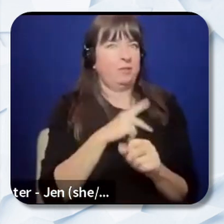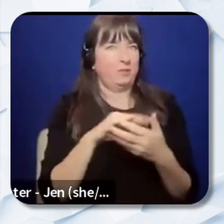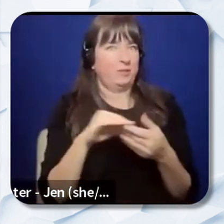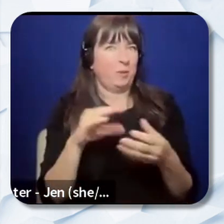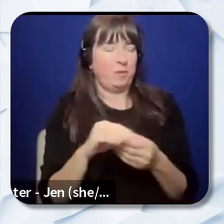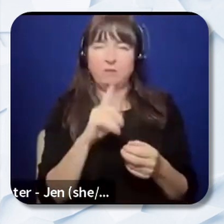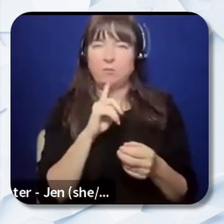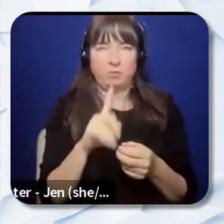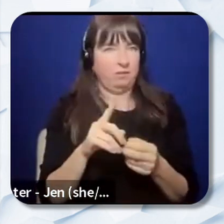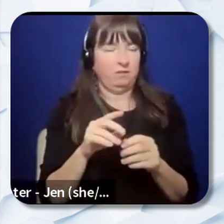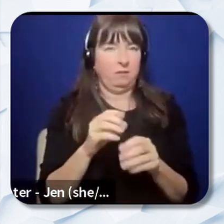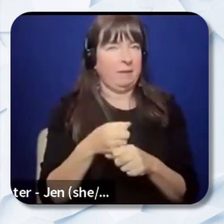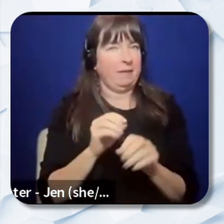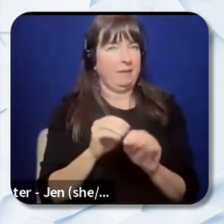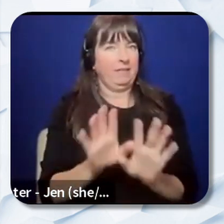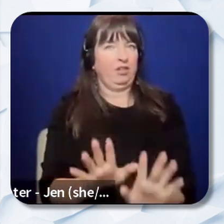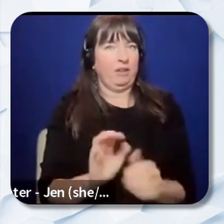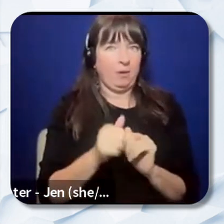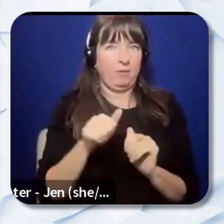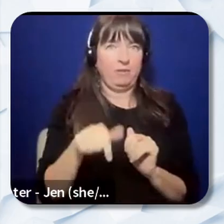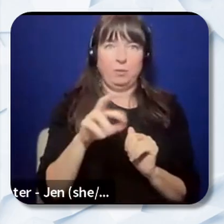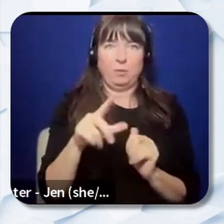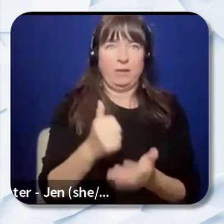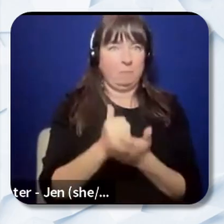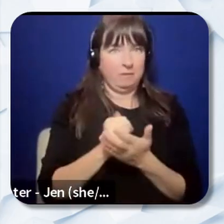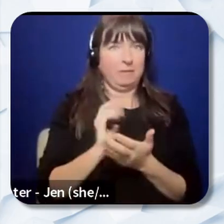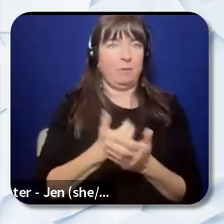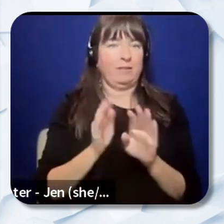important supporting our environment is for our kiddos. Great. Thank you so much